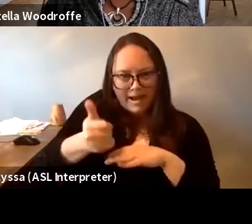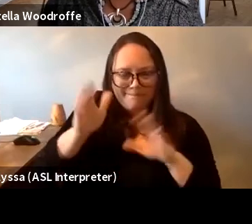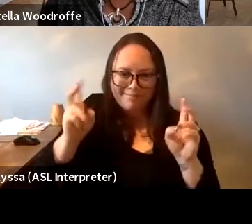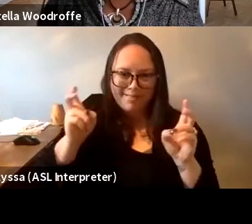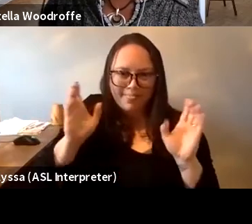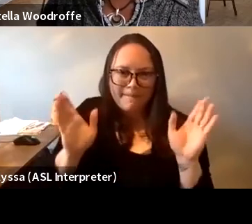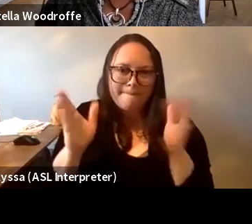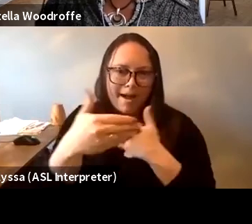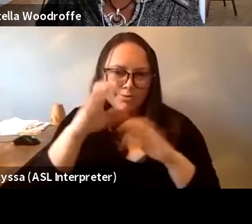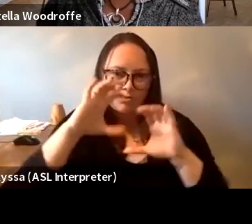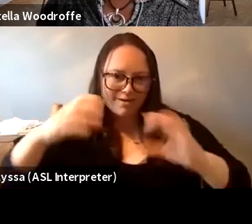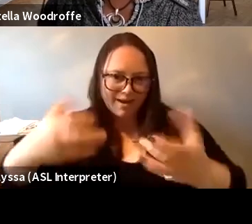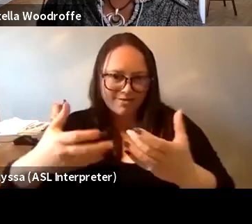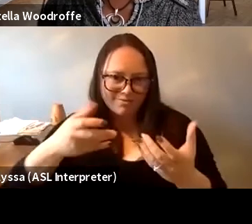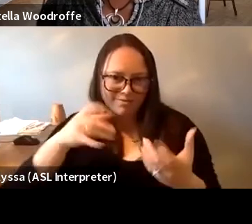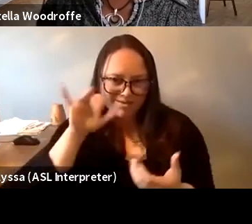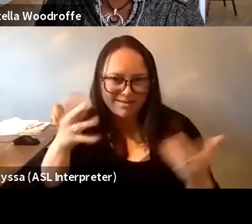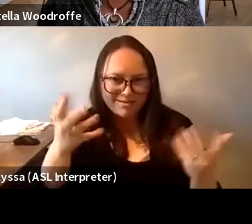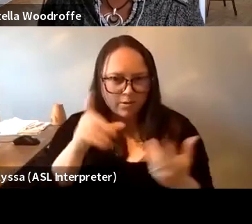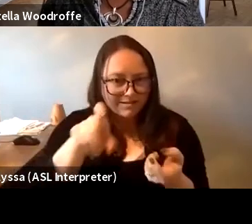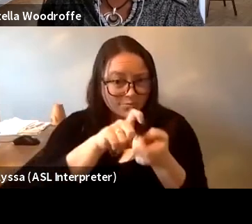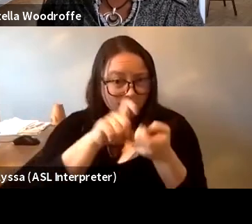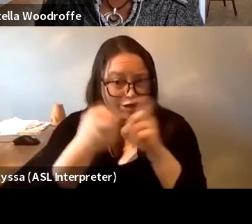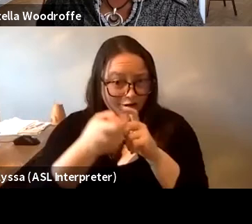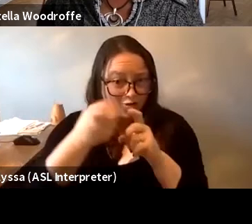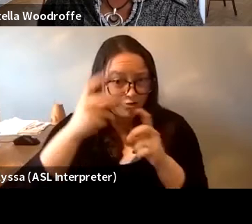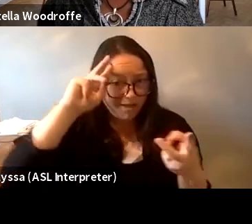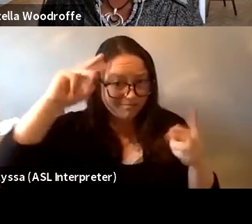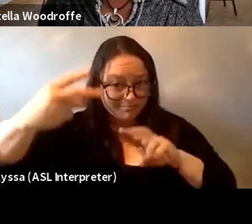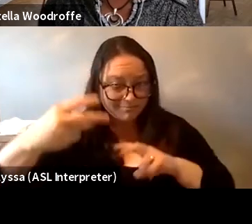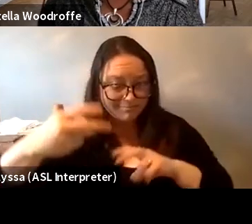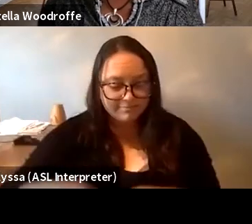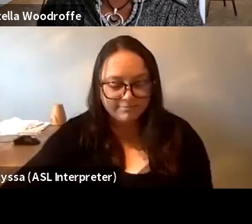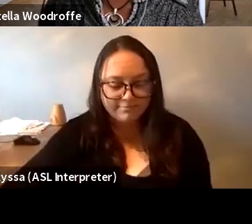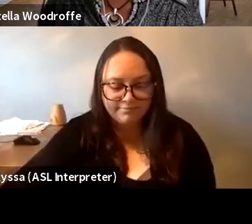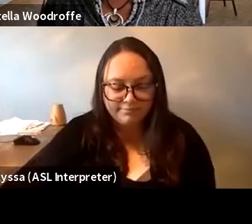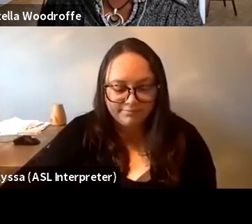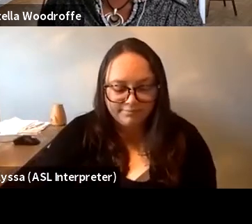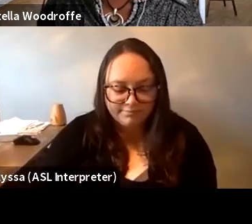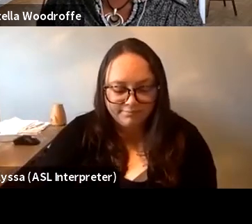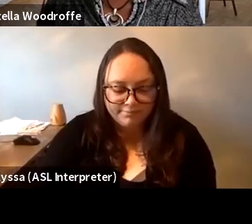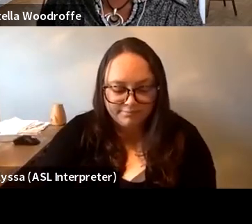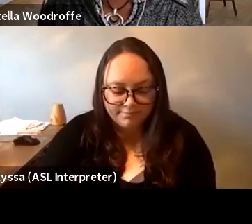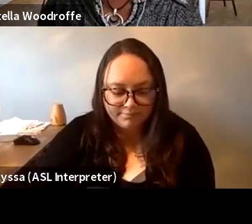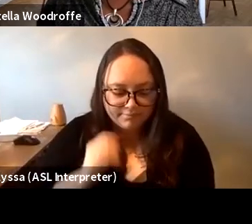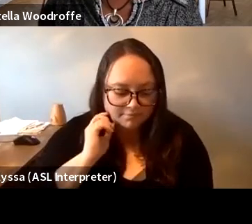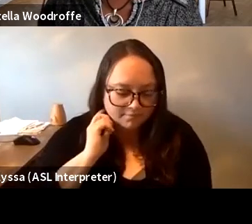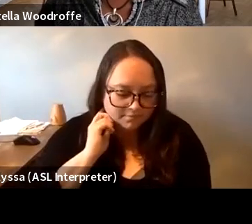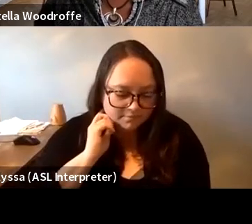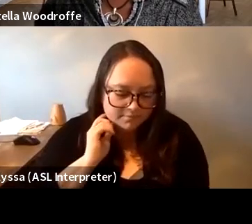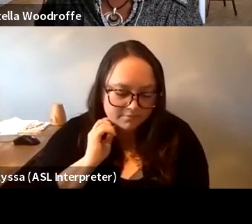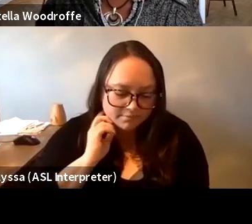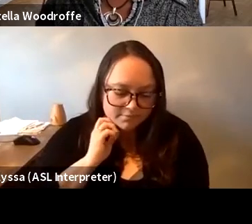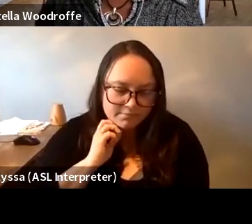what needs to change, either change the shape of the box or get rid of the box altogether, Get rid of the box altogether